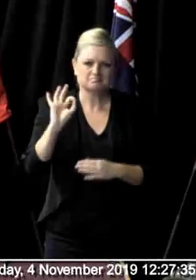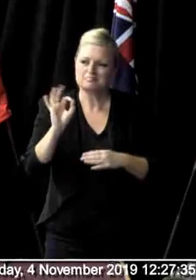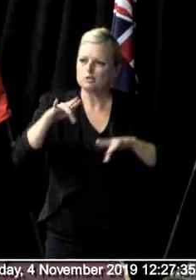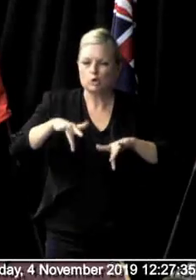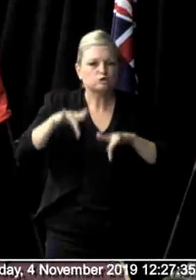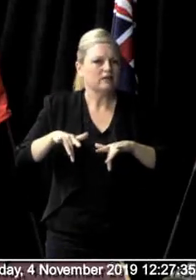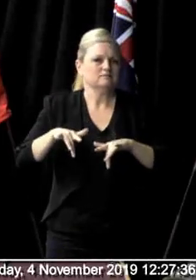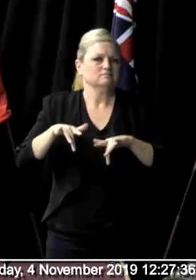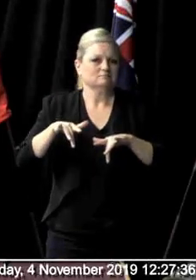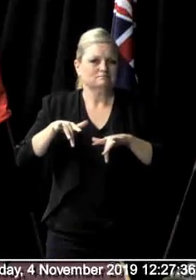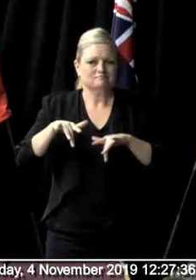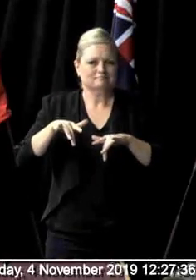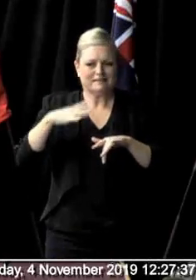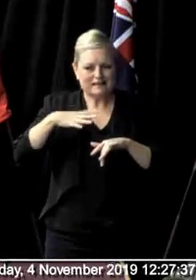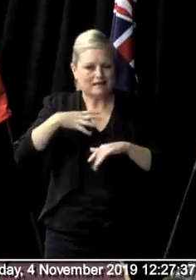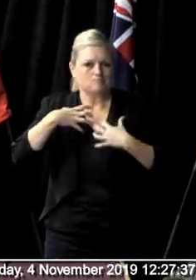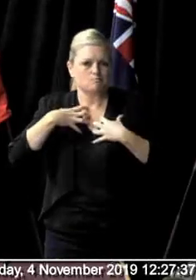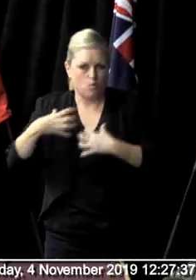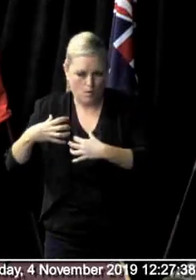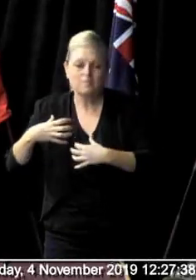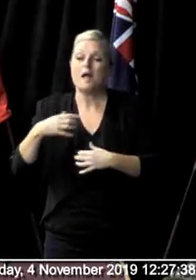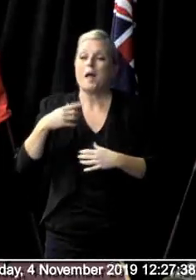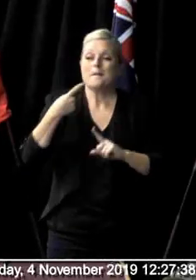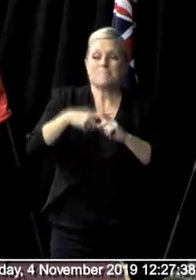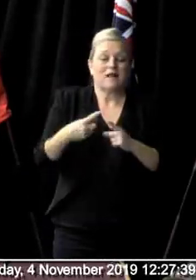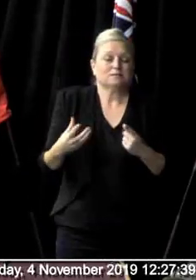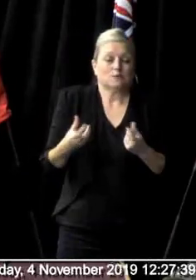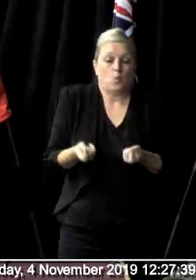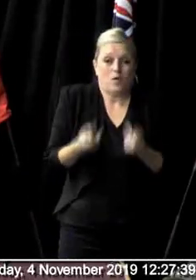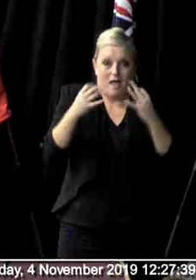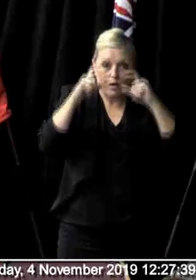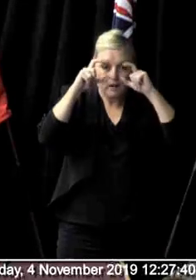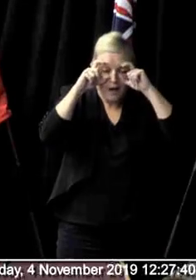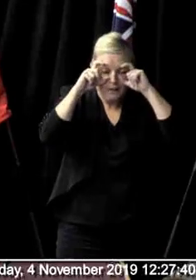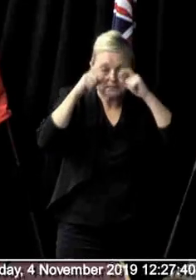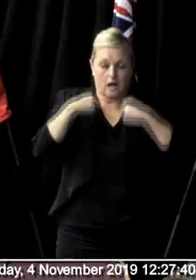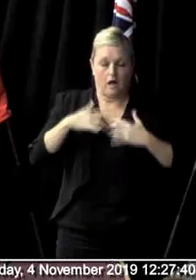without her glasses was just terrifying. Okay.